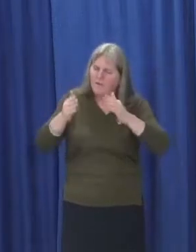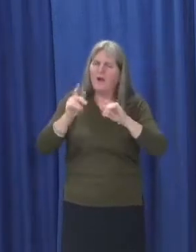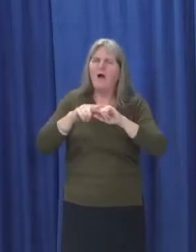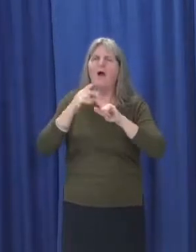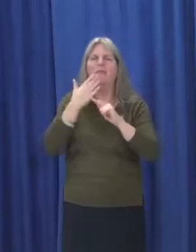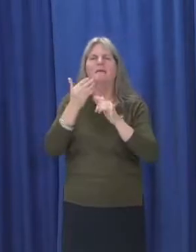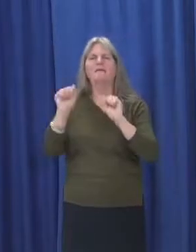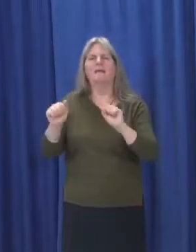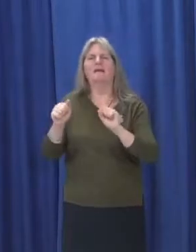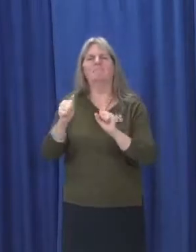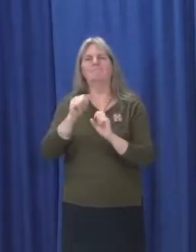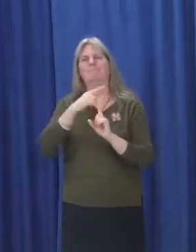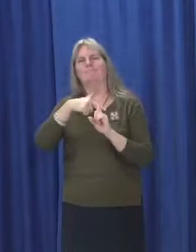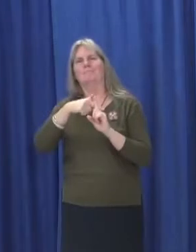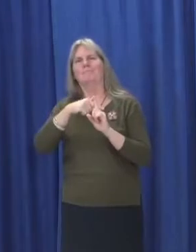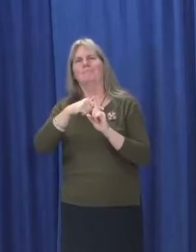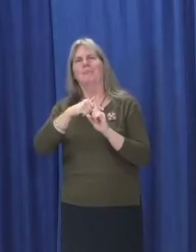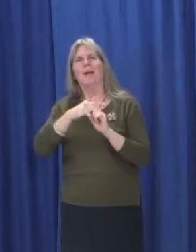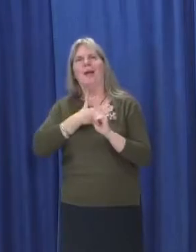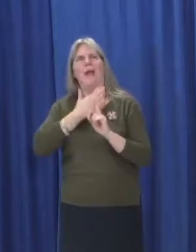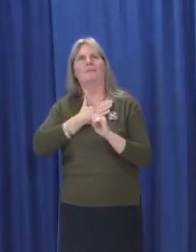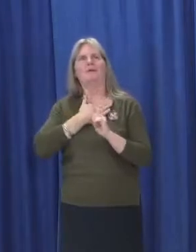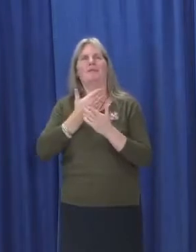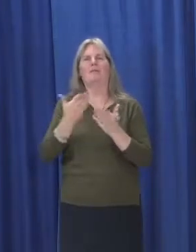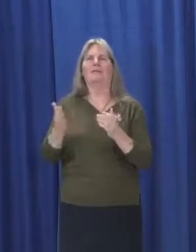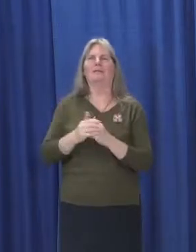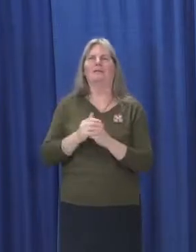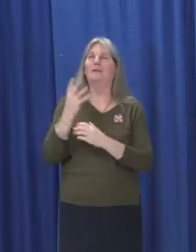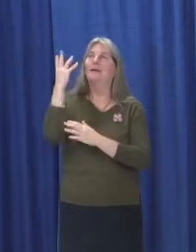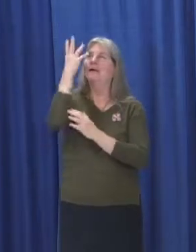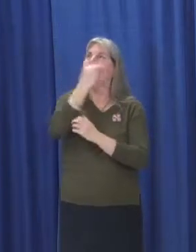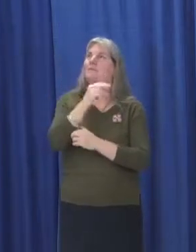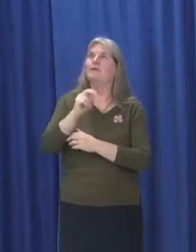the things that bring us joy. The beauty of the northern sunny